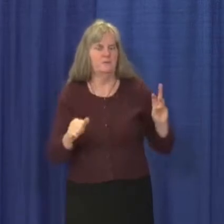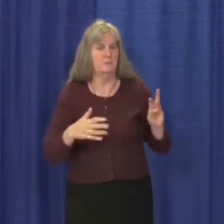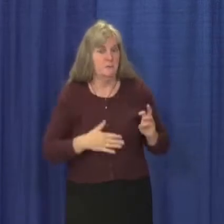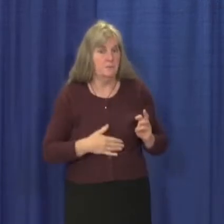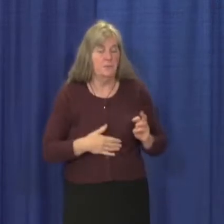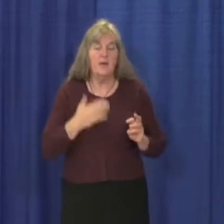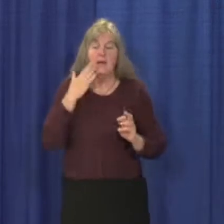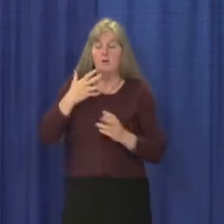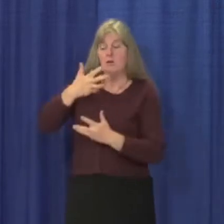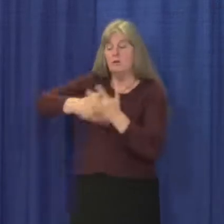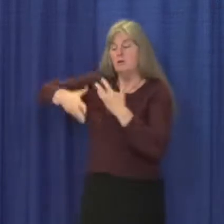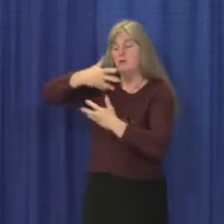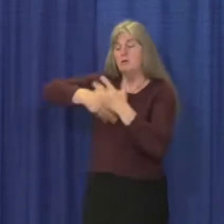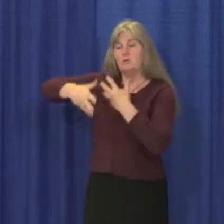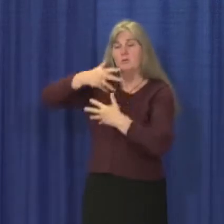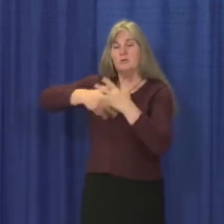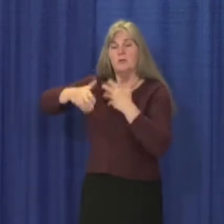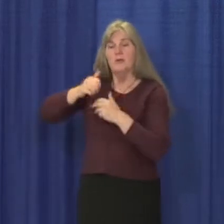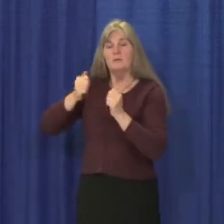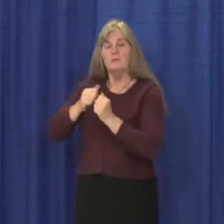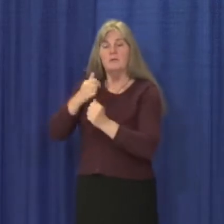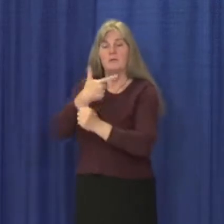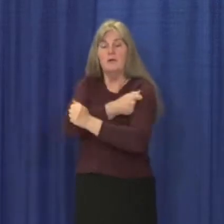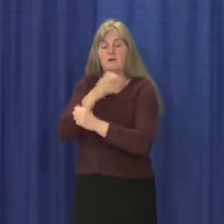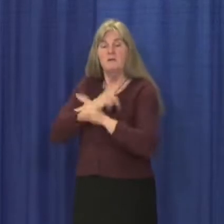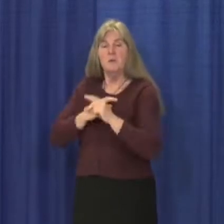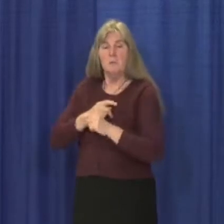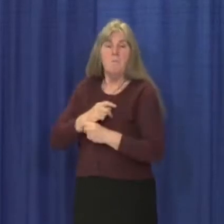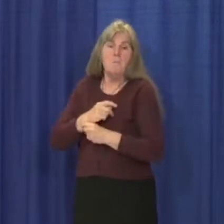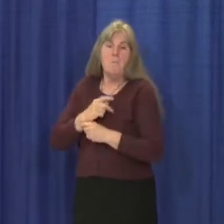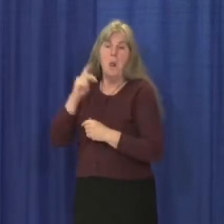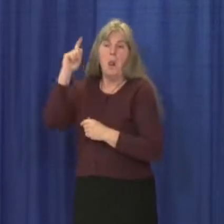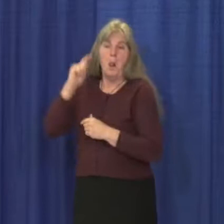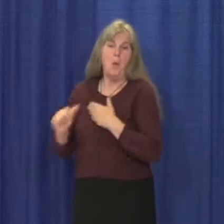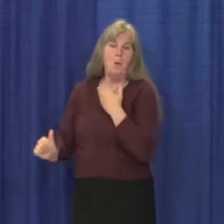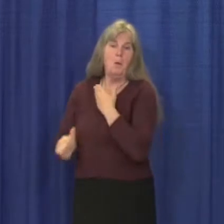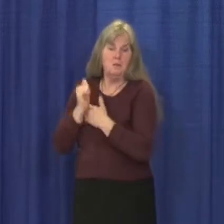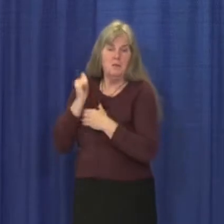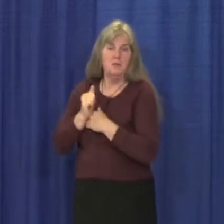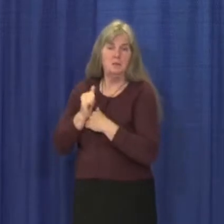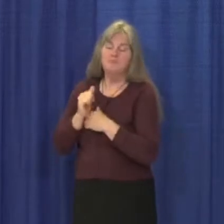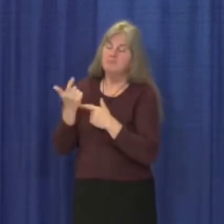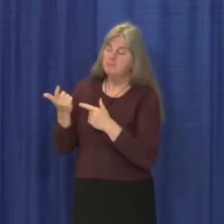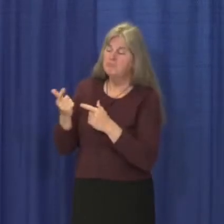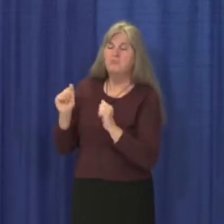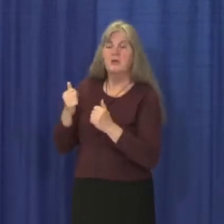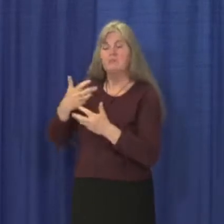fully vaccinated people the risks are quite low and it's okay to return to group sizes of